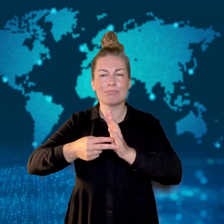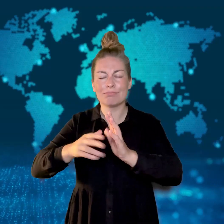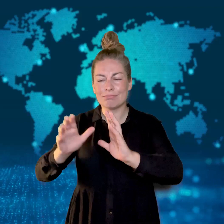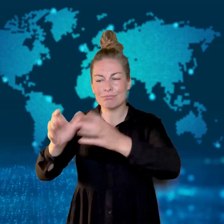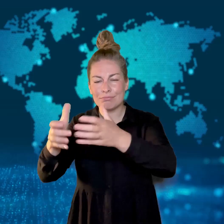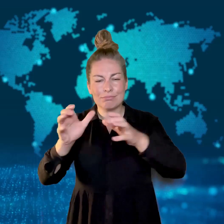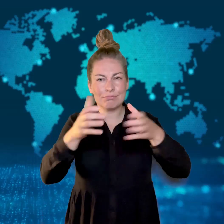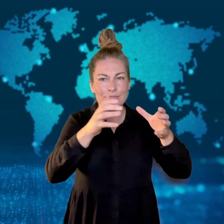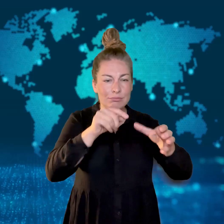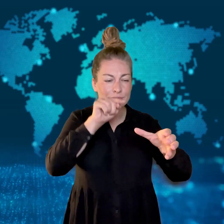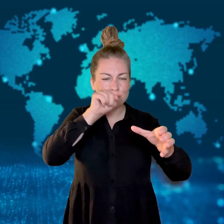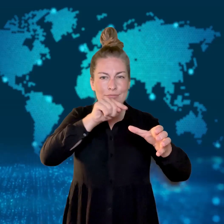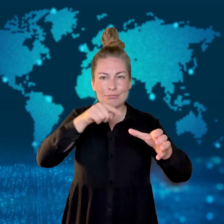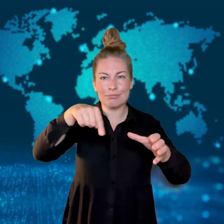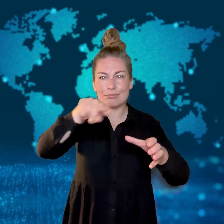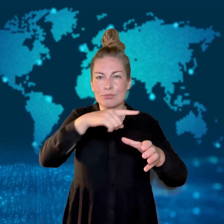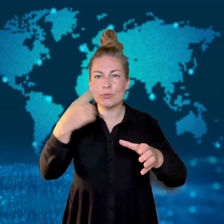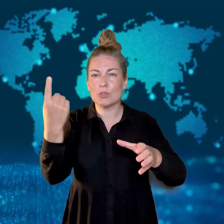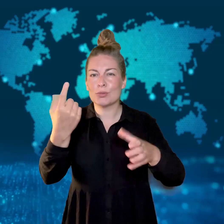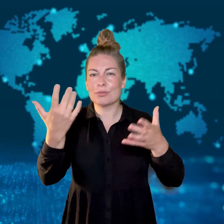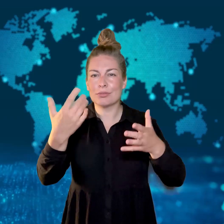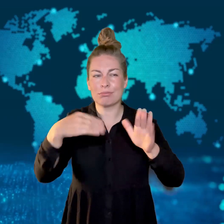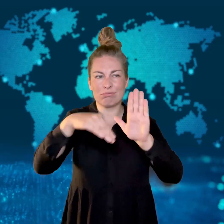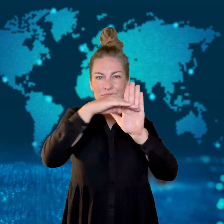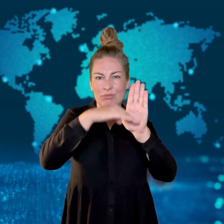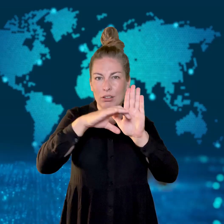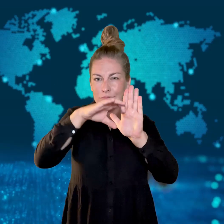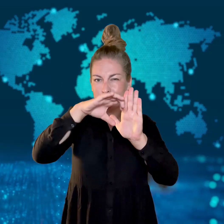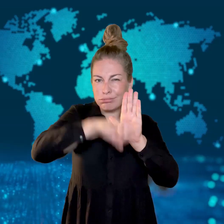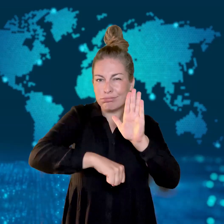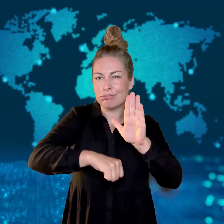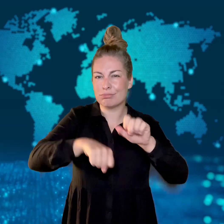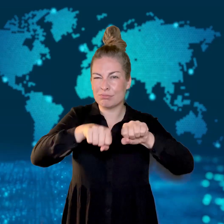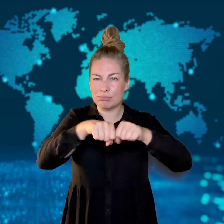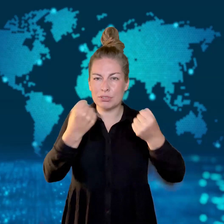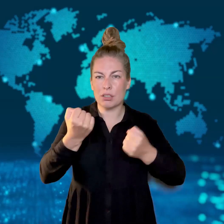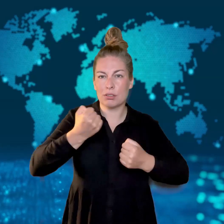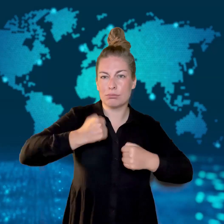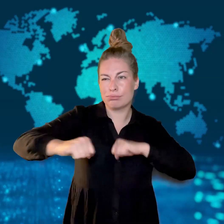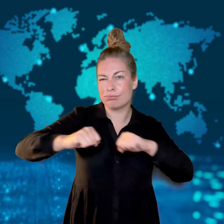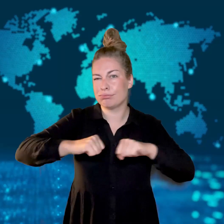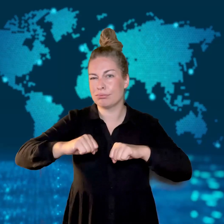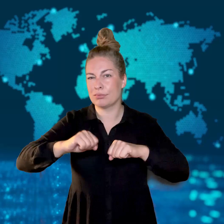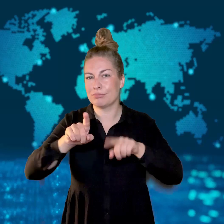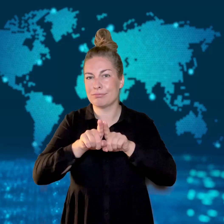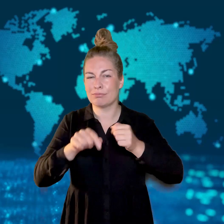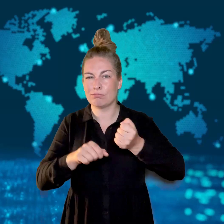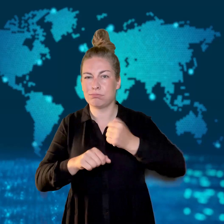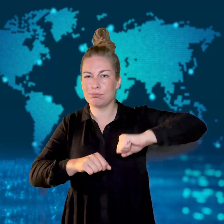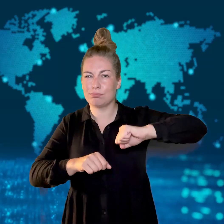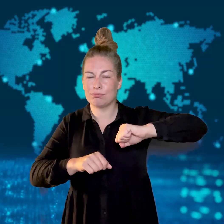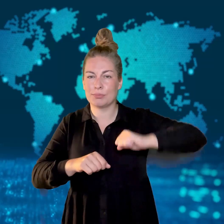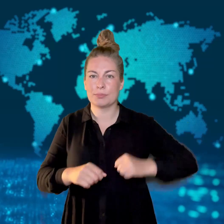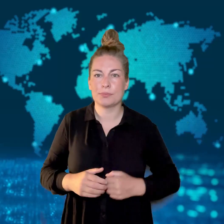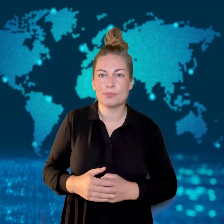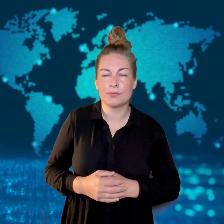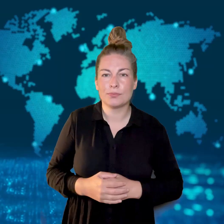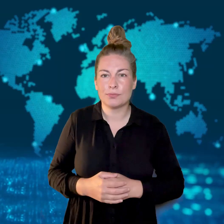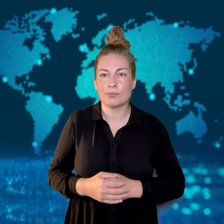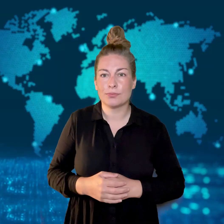Those gangs set off two car bombs near police buildings in Quito.